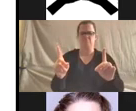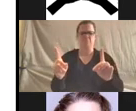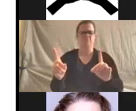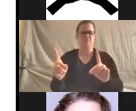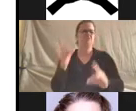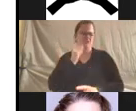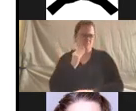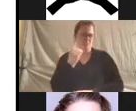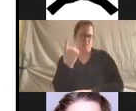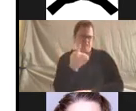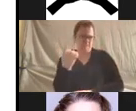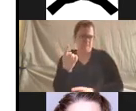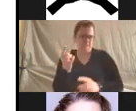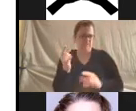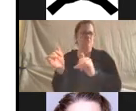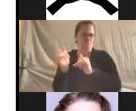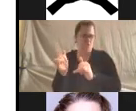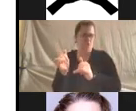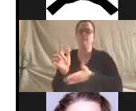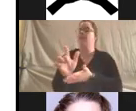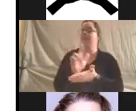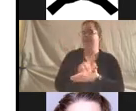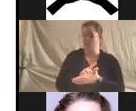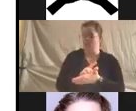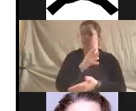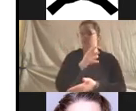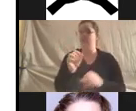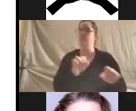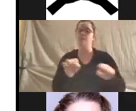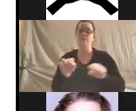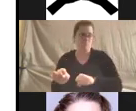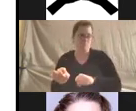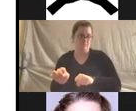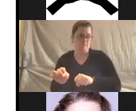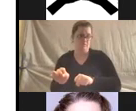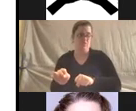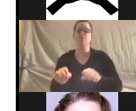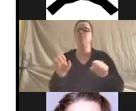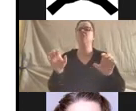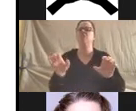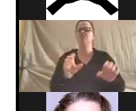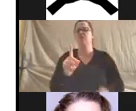then you know, it's legal, it's possible, and therefore, it should be doable or at least be able